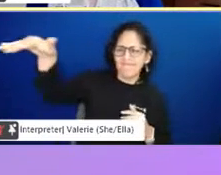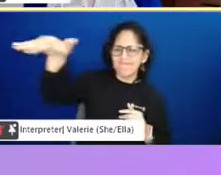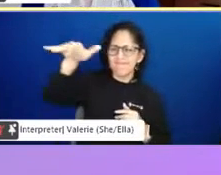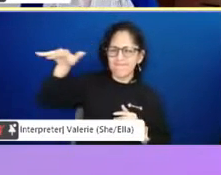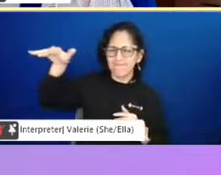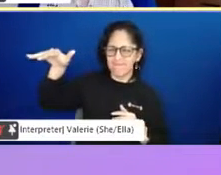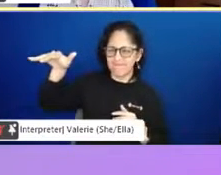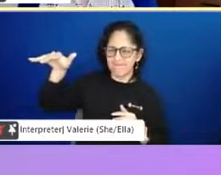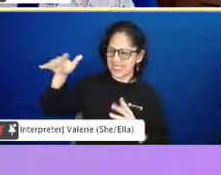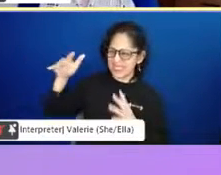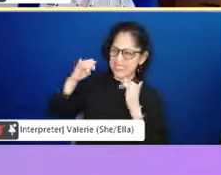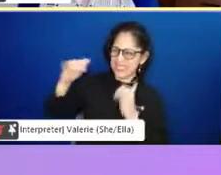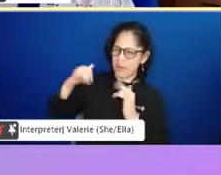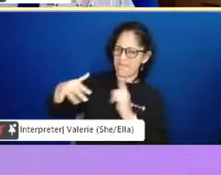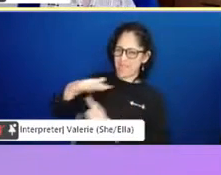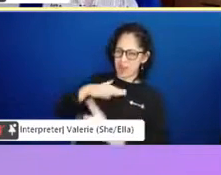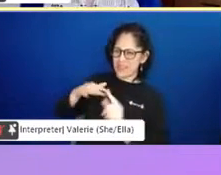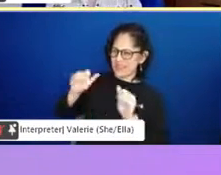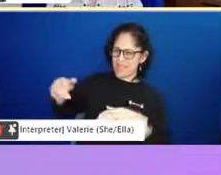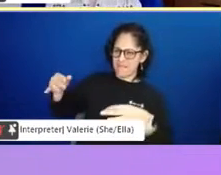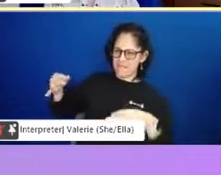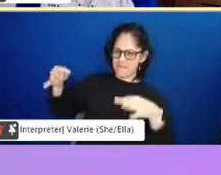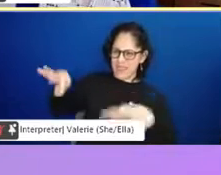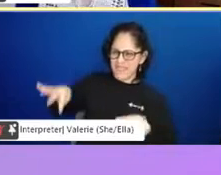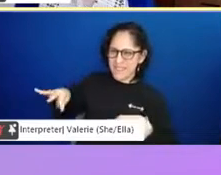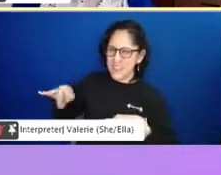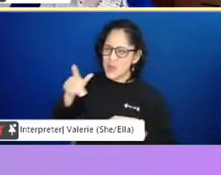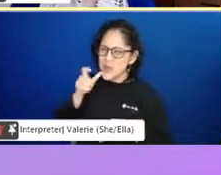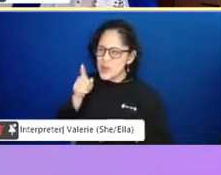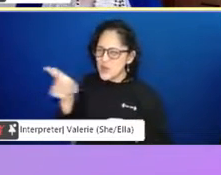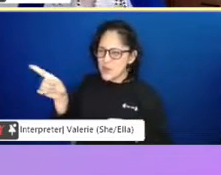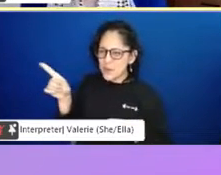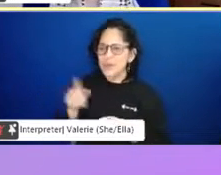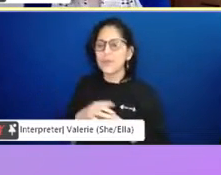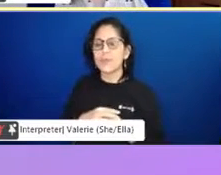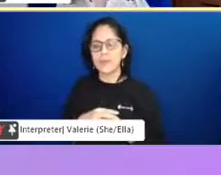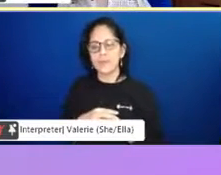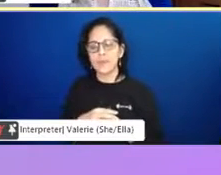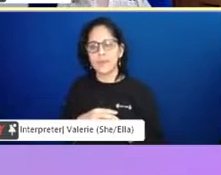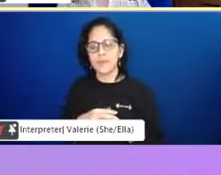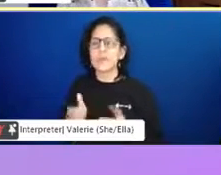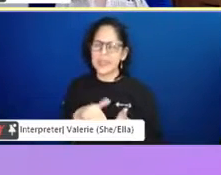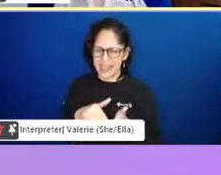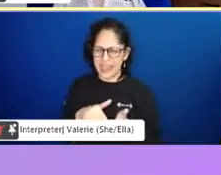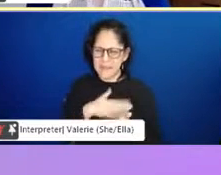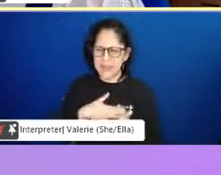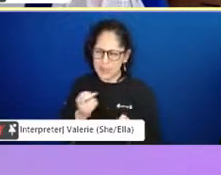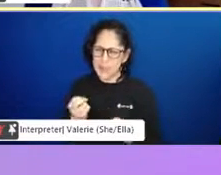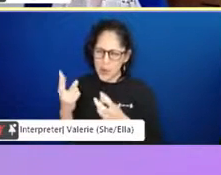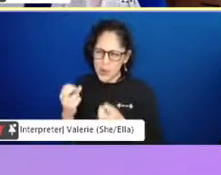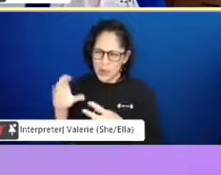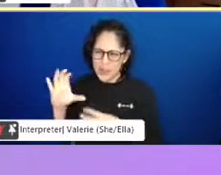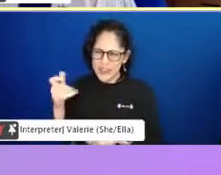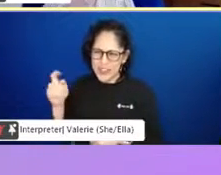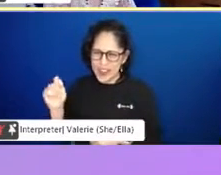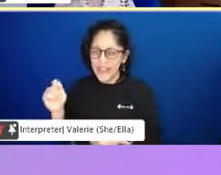now um again please feel free to share that in the chat I think my environment right I can only